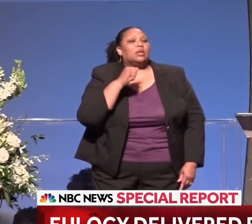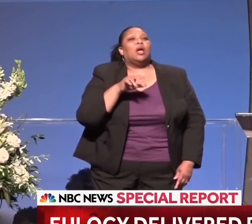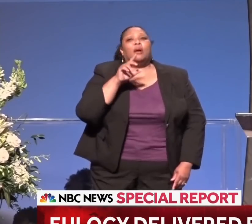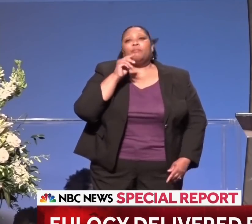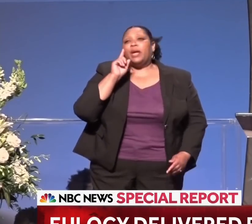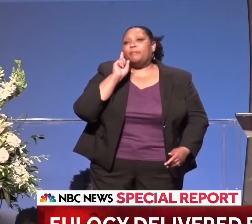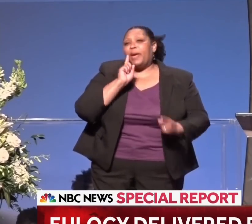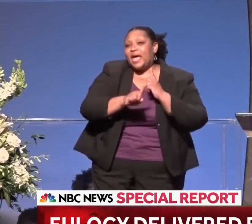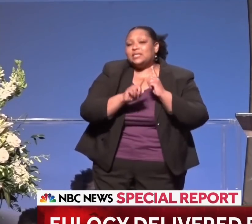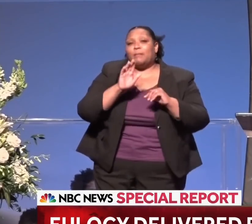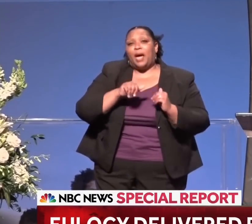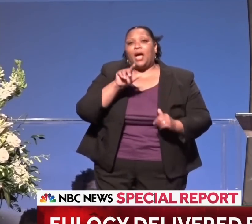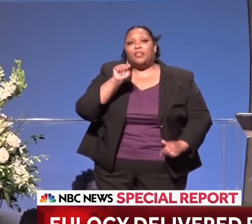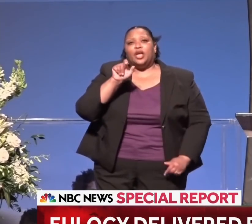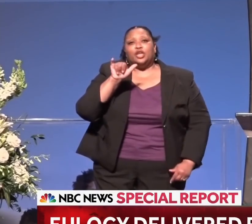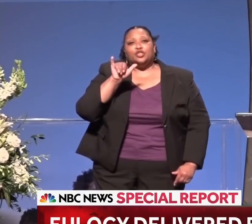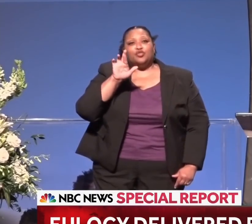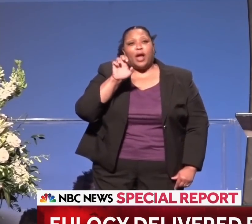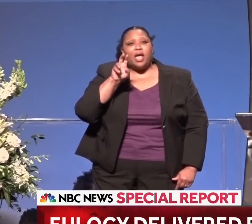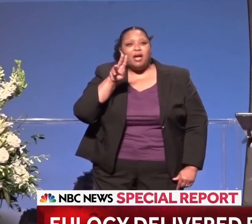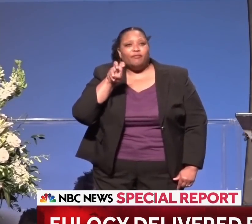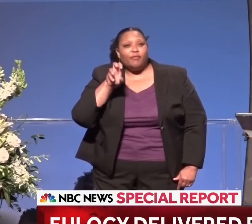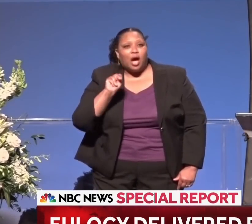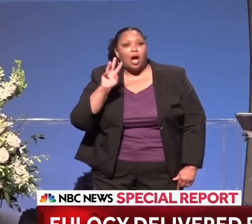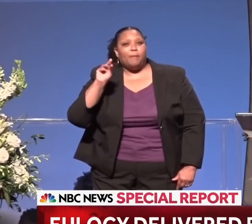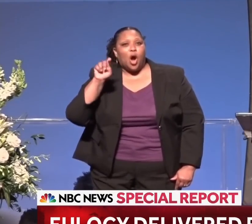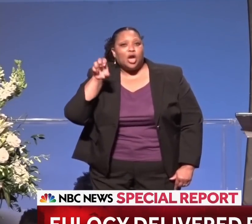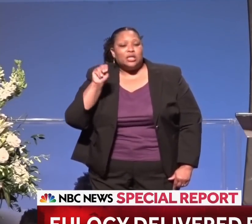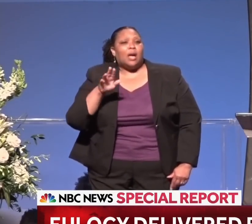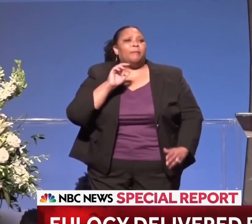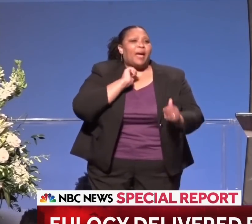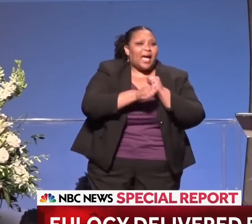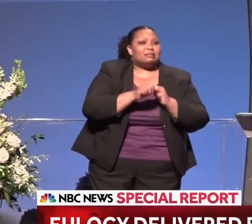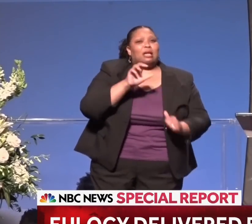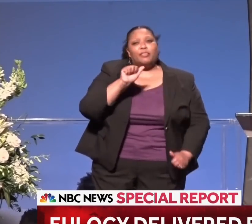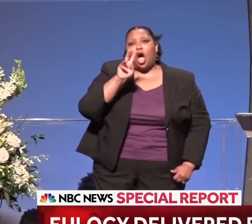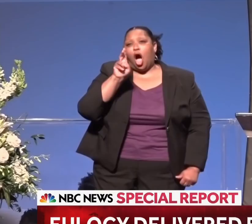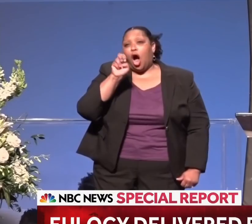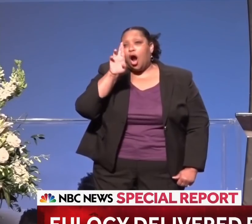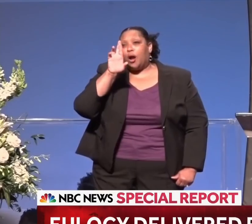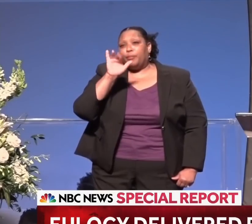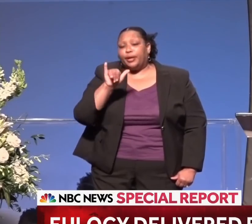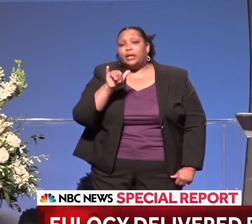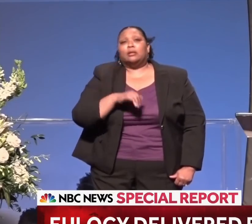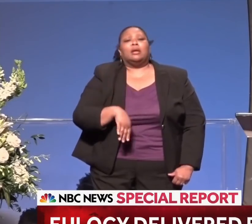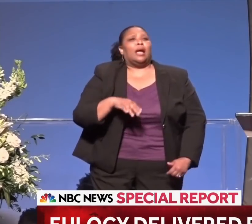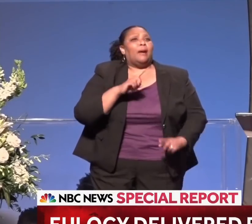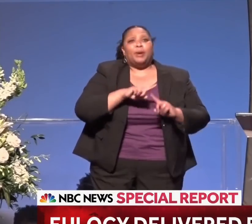THE PROBLEM IS TOO MANY OF YOU BEEN WALKING BY THE ERIC GARNERS, BEEN WALKING BY THE